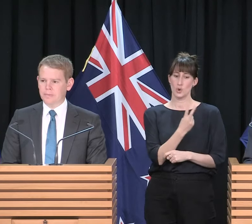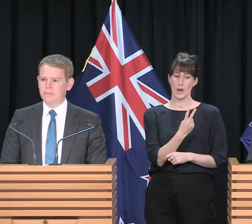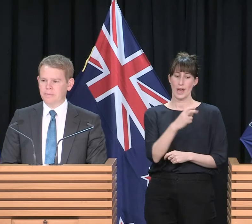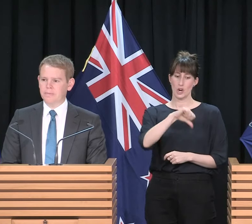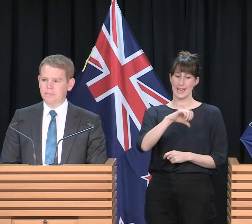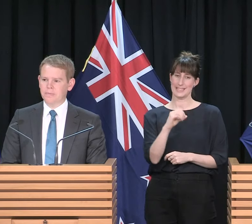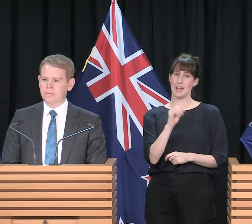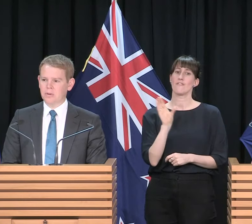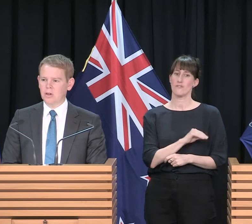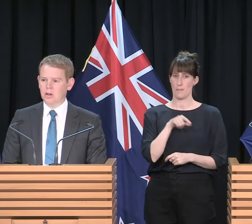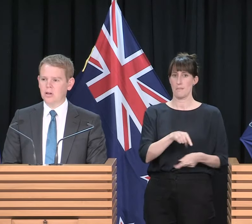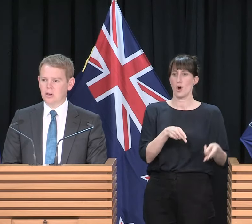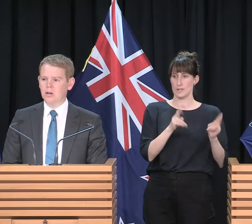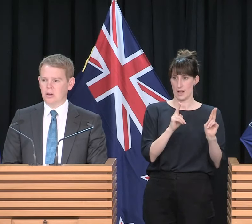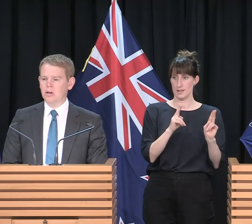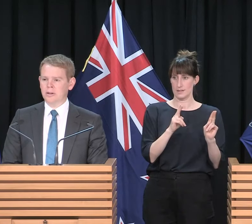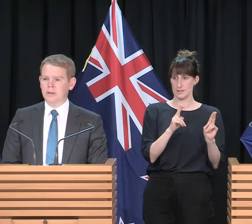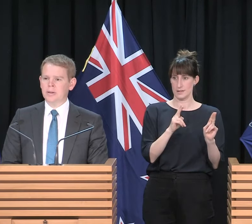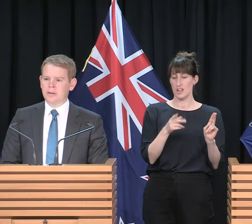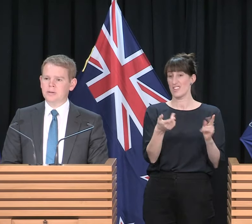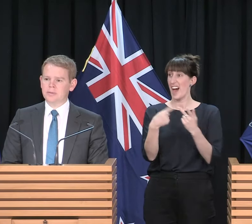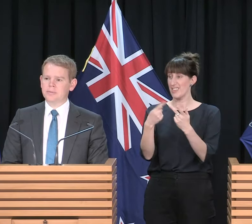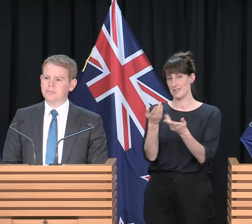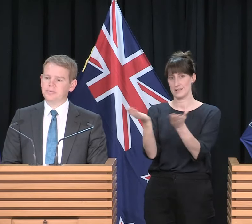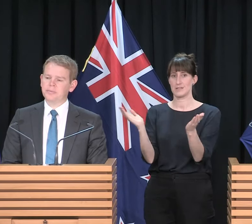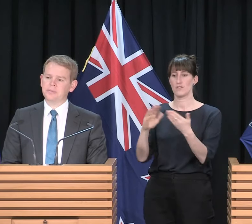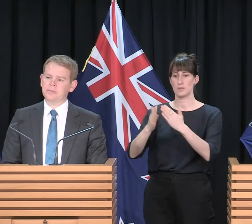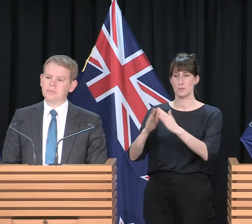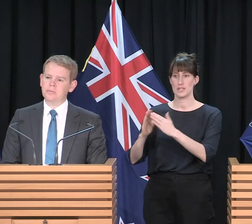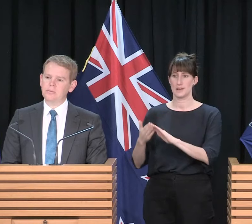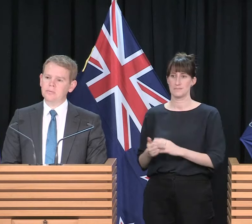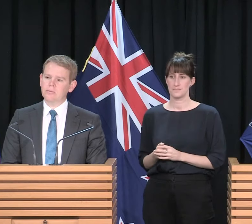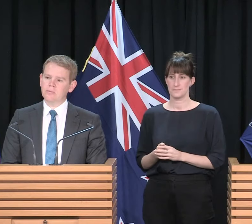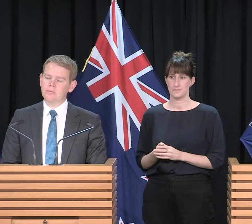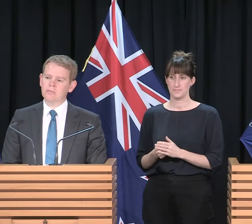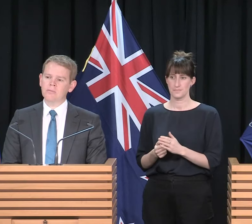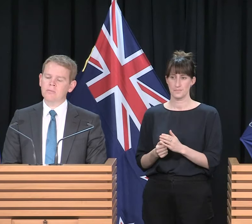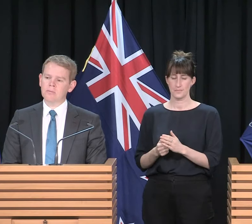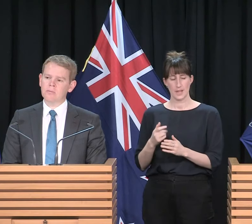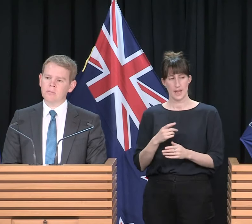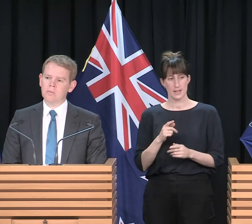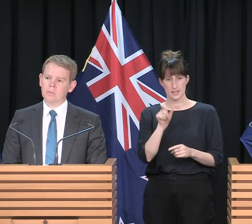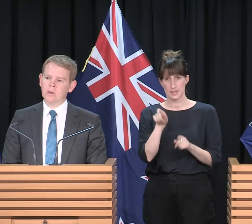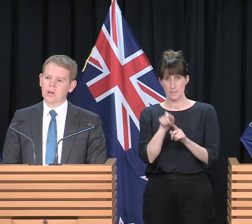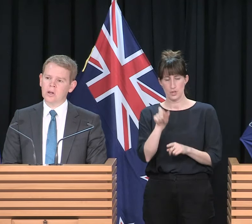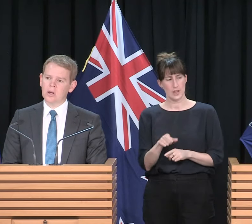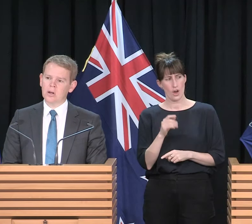who are at high risk of severe illness from COVID-19, our